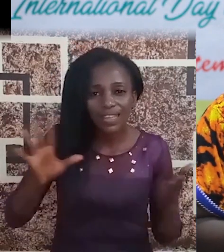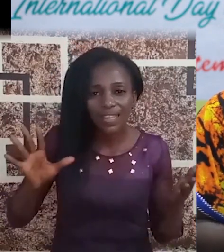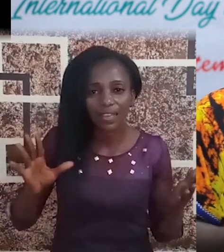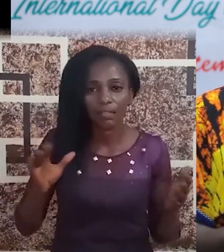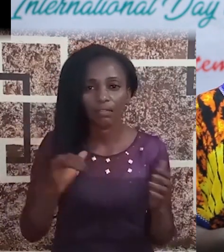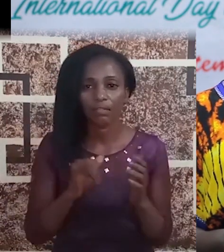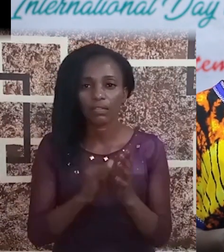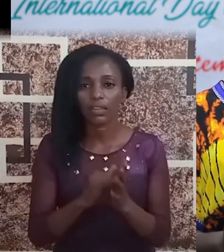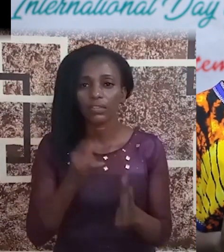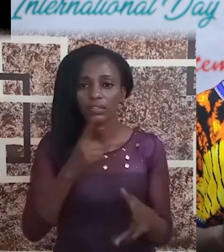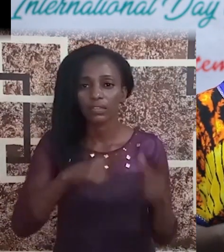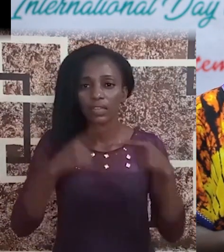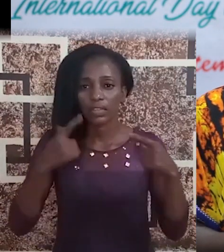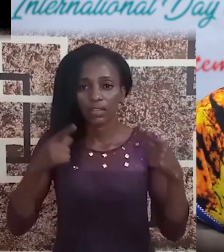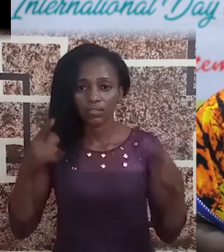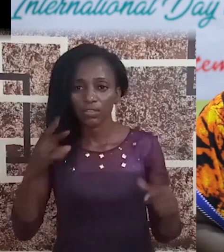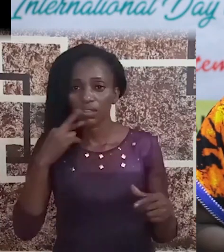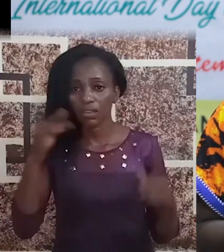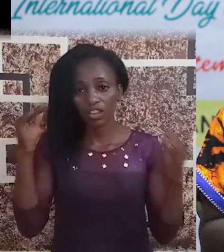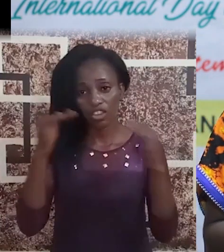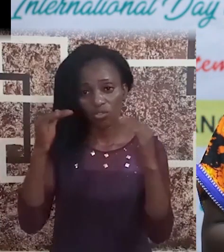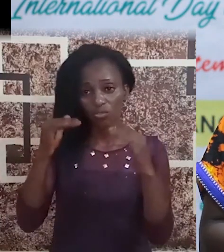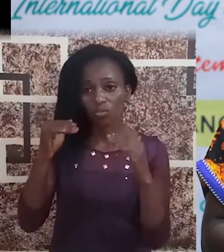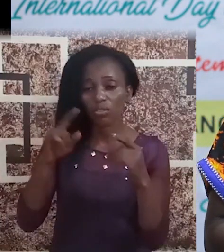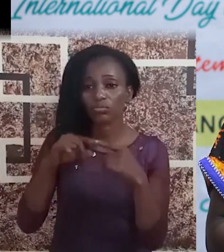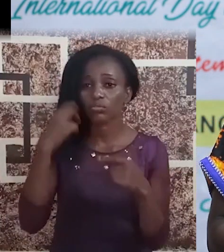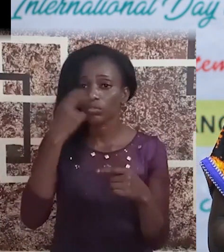state parties to facilitate the learning of Sign and promote the linguistic identity of